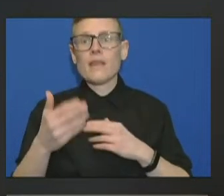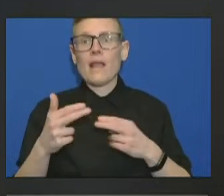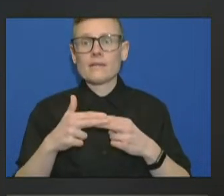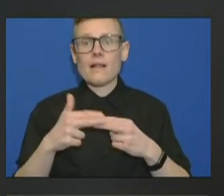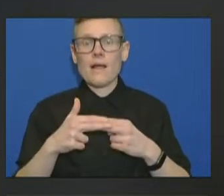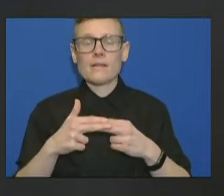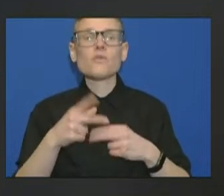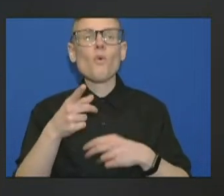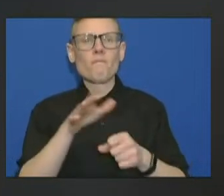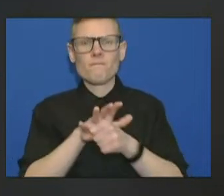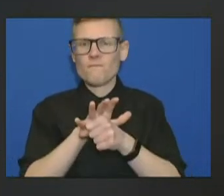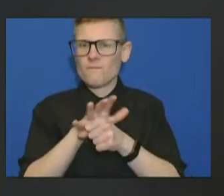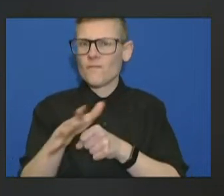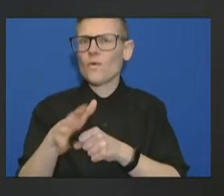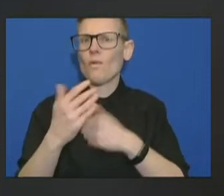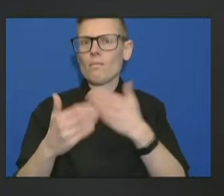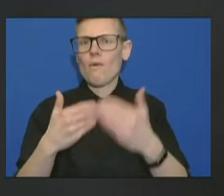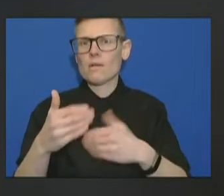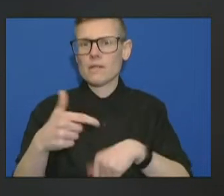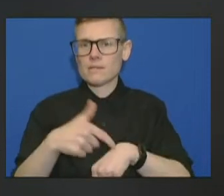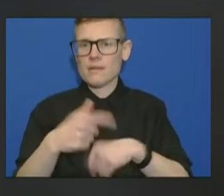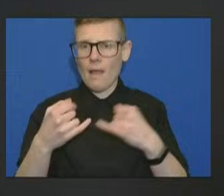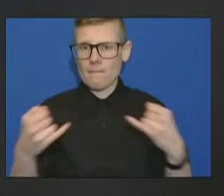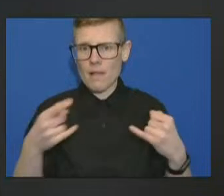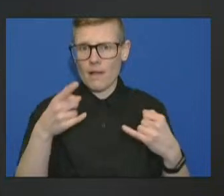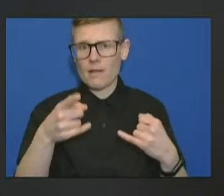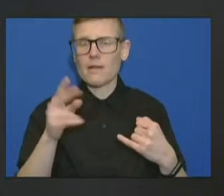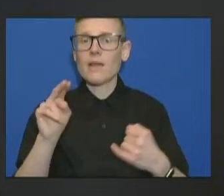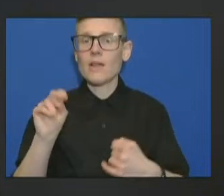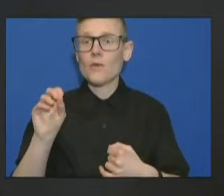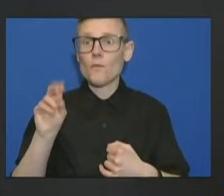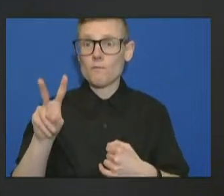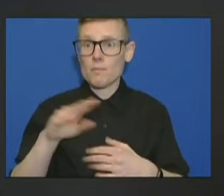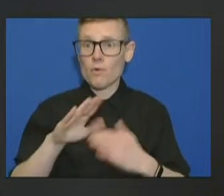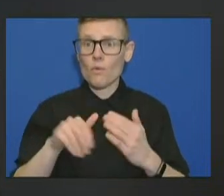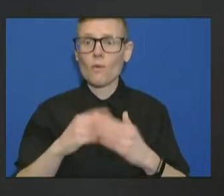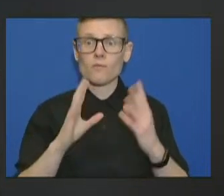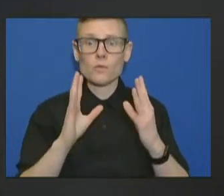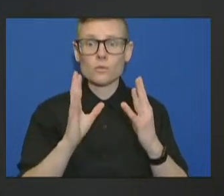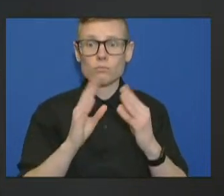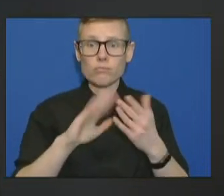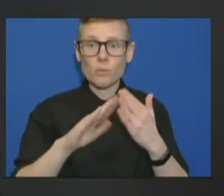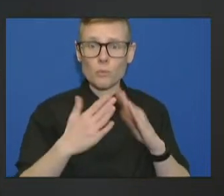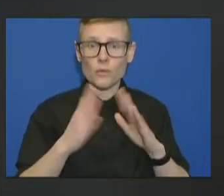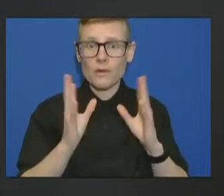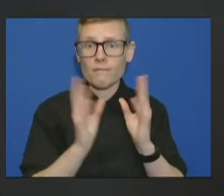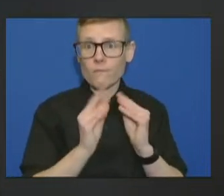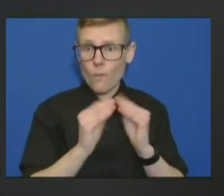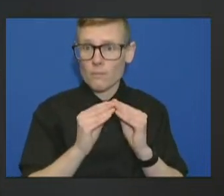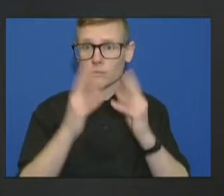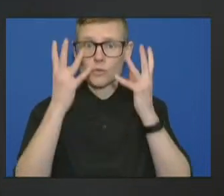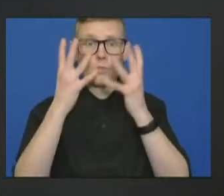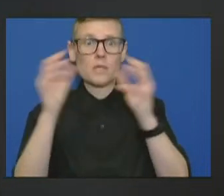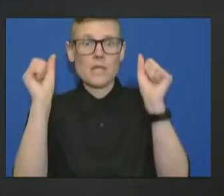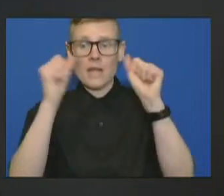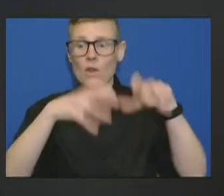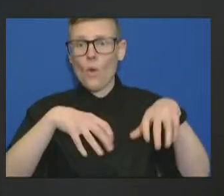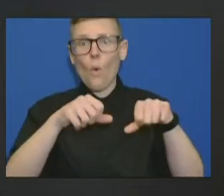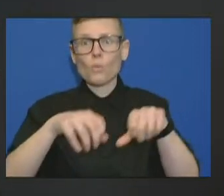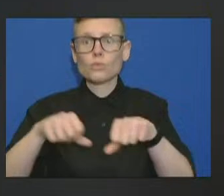what happens behind the scenes tonight. Next slide. So the full process timeline now is in